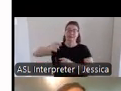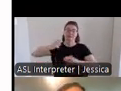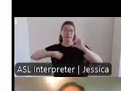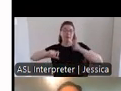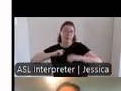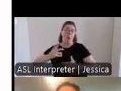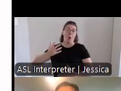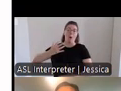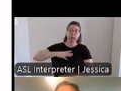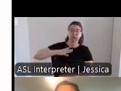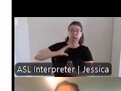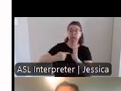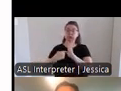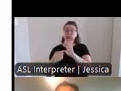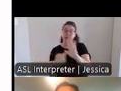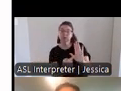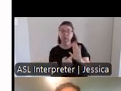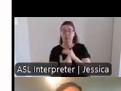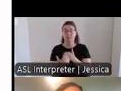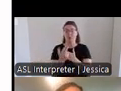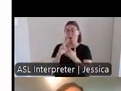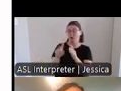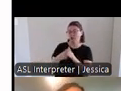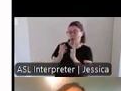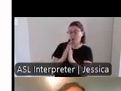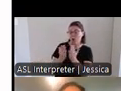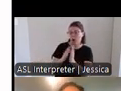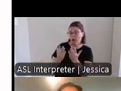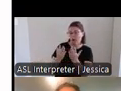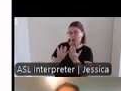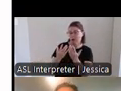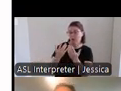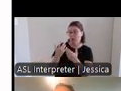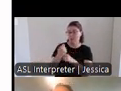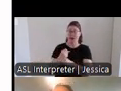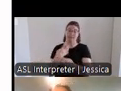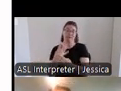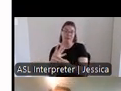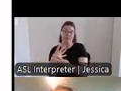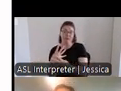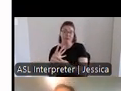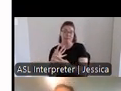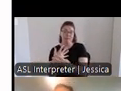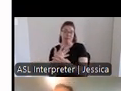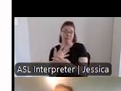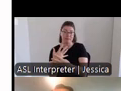or they've started a novel, or they've made a film, or they've made a website,